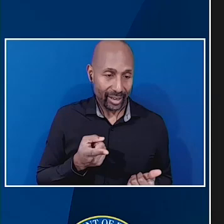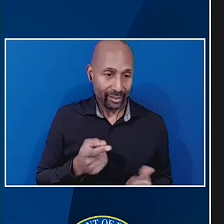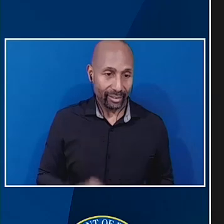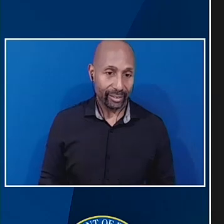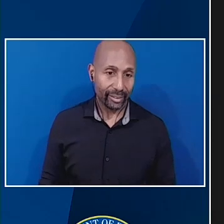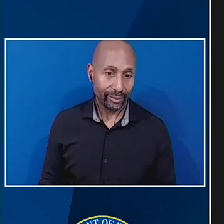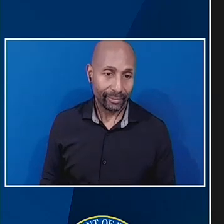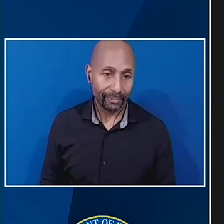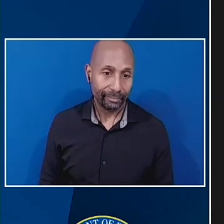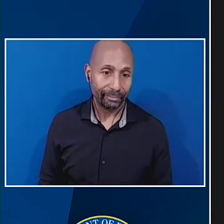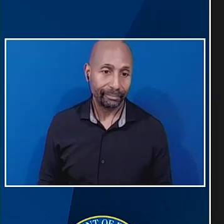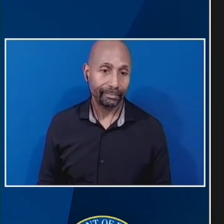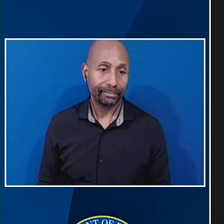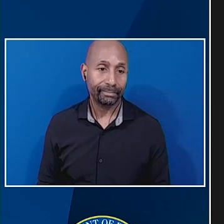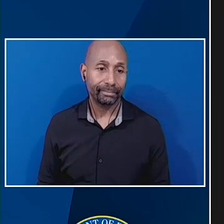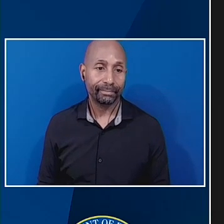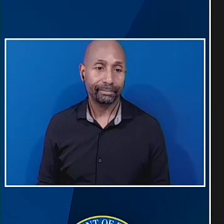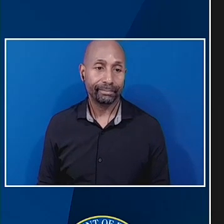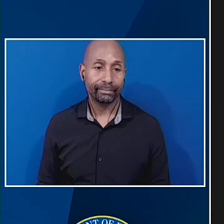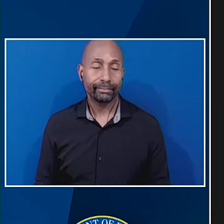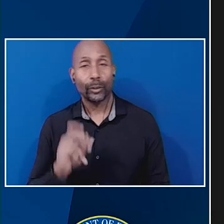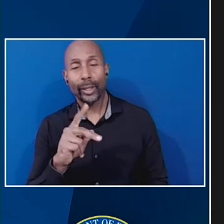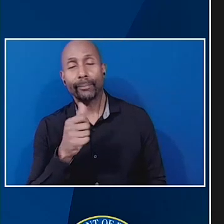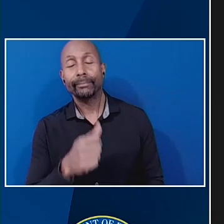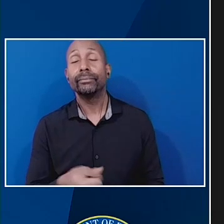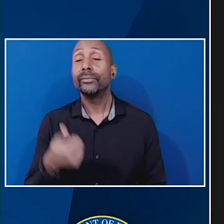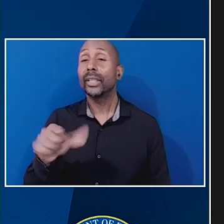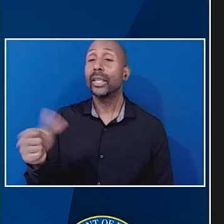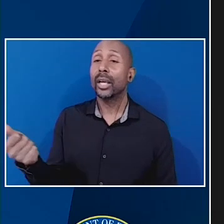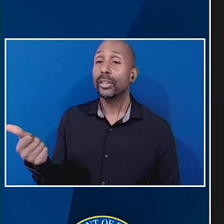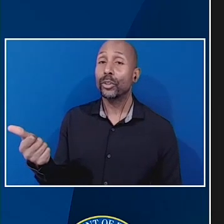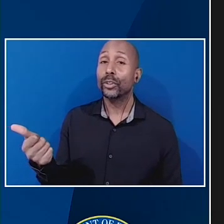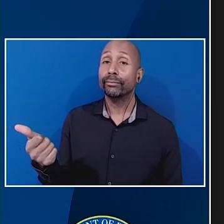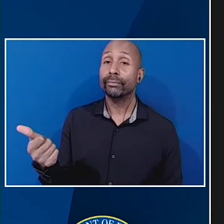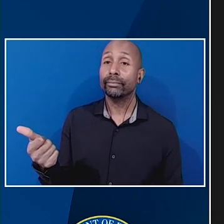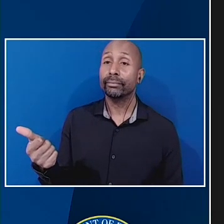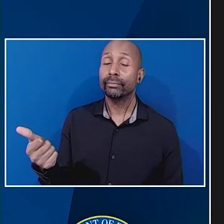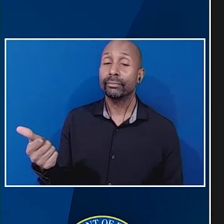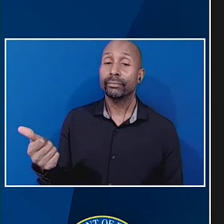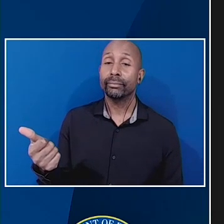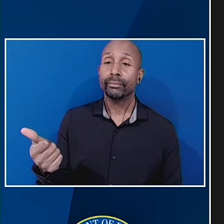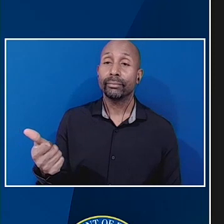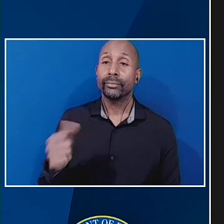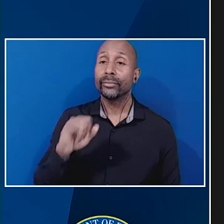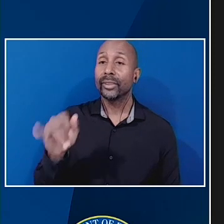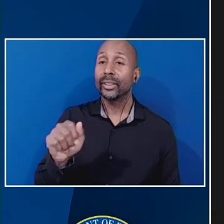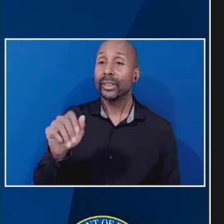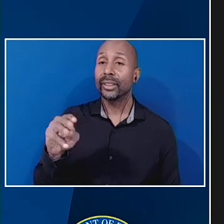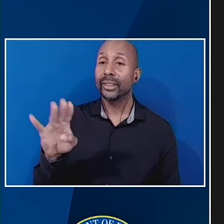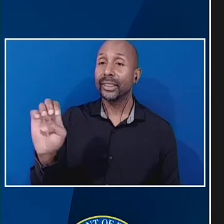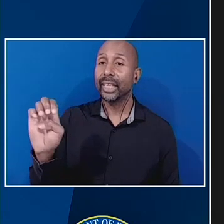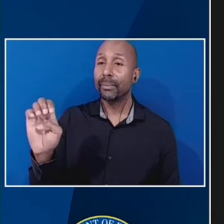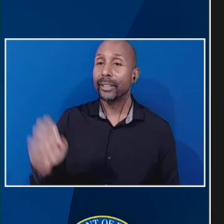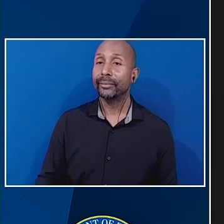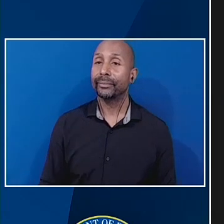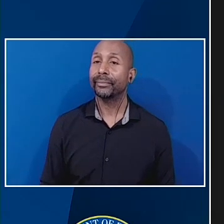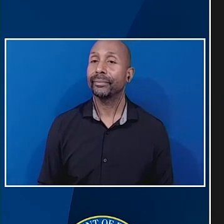Anyone else on that sort of first five sections? Yeah, Jamie. Oh, you're muted right now by the way.